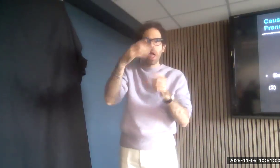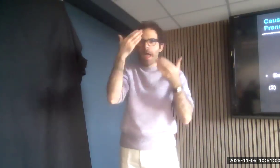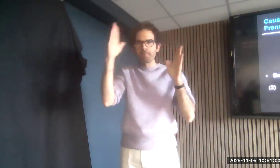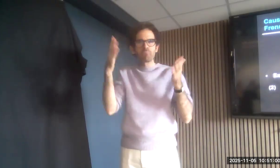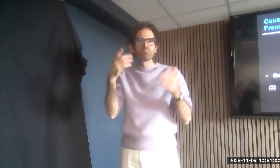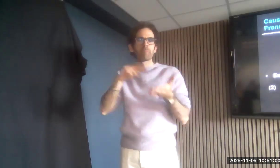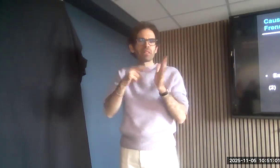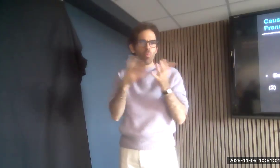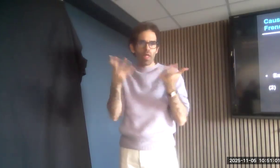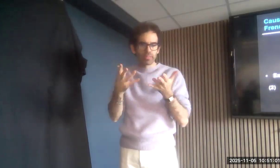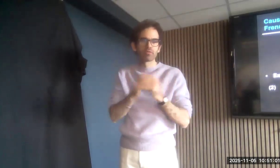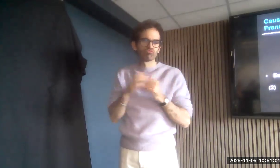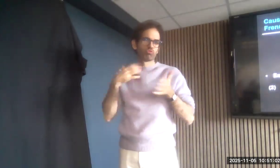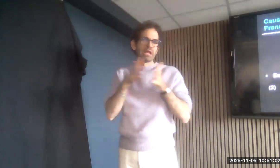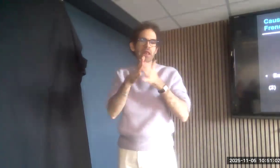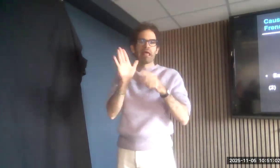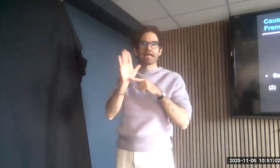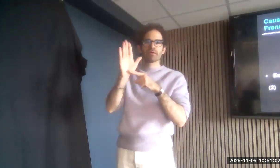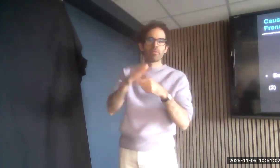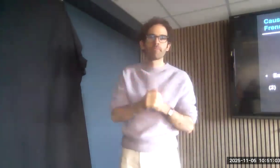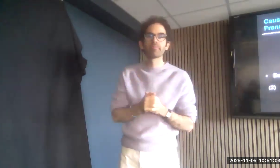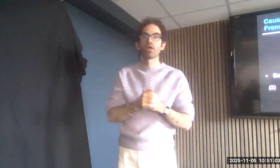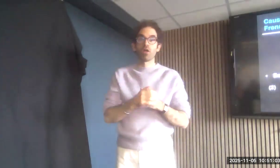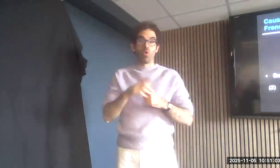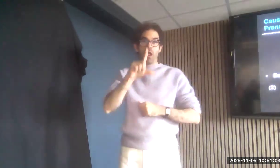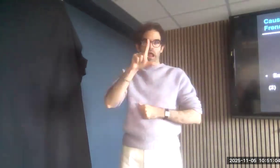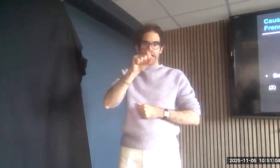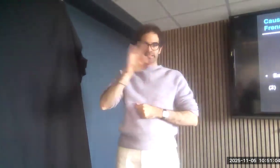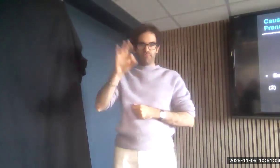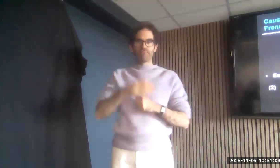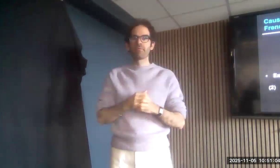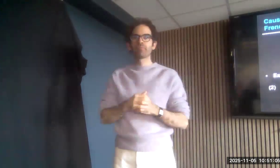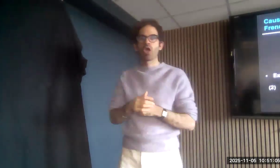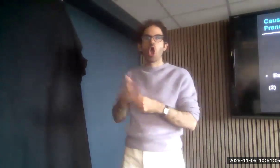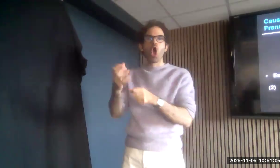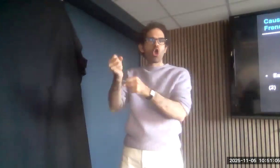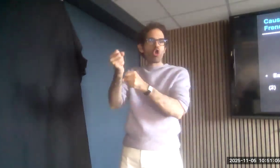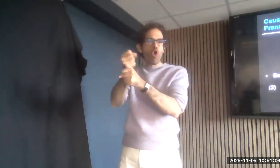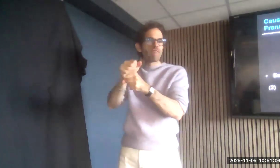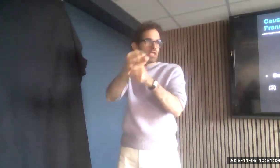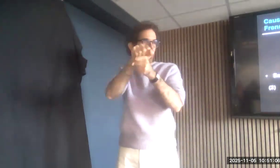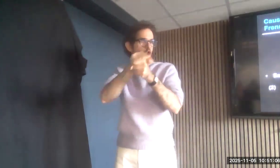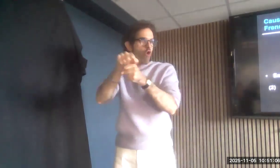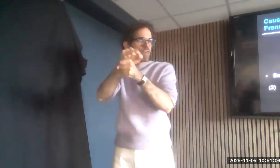So, there may be some people in this room and online who are unfamiliar with causatives.